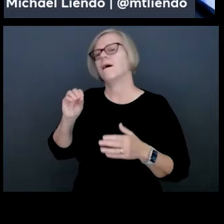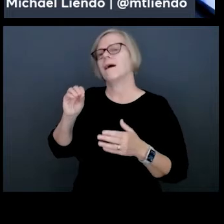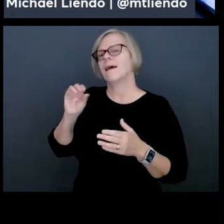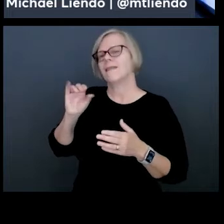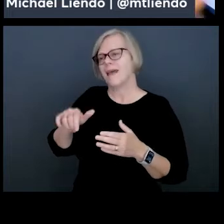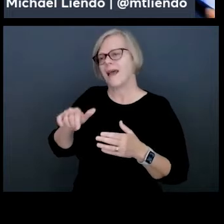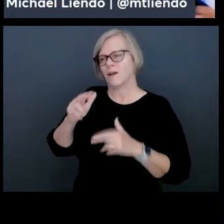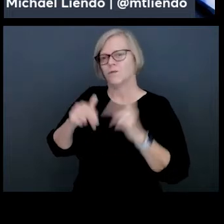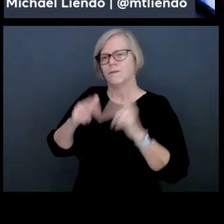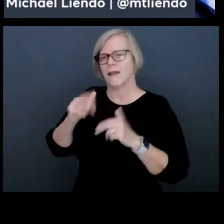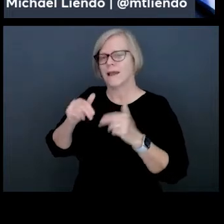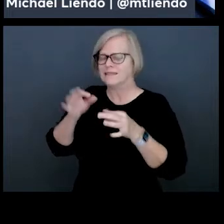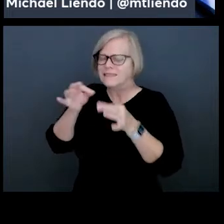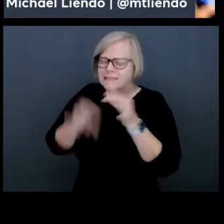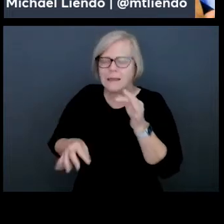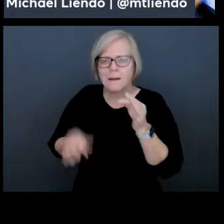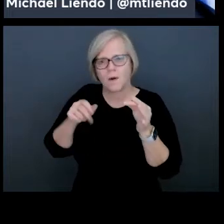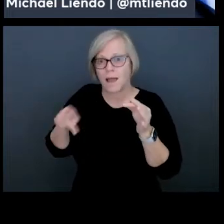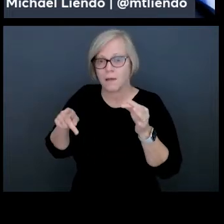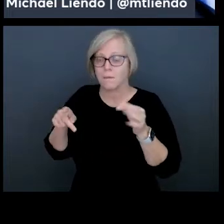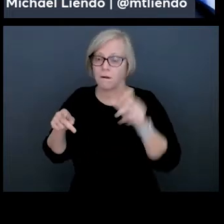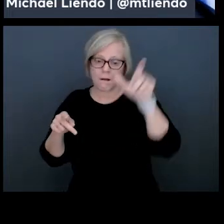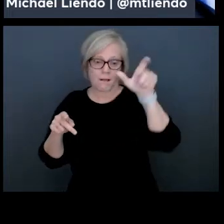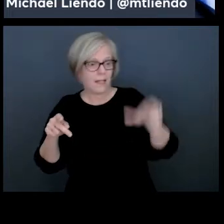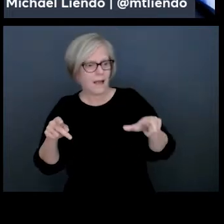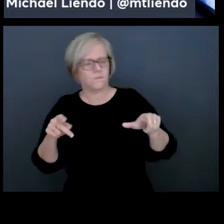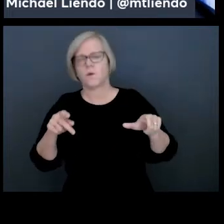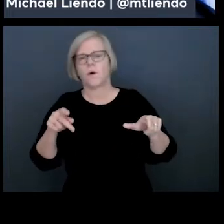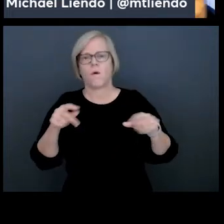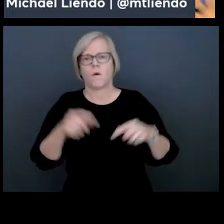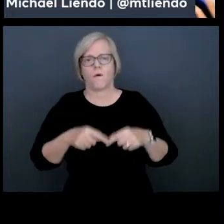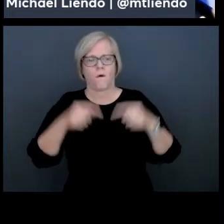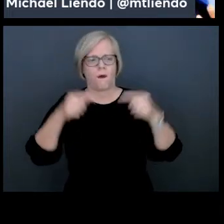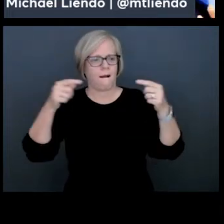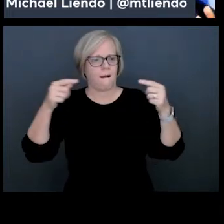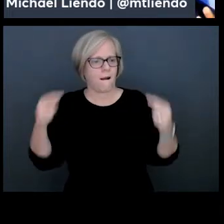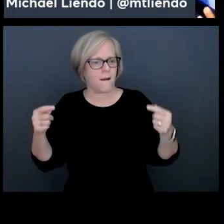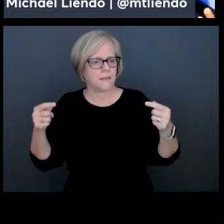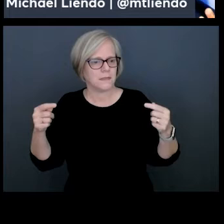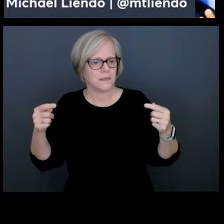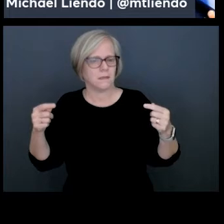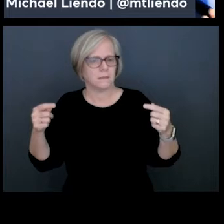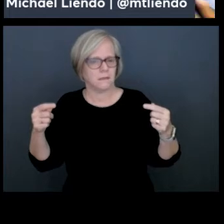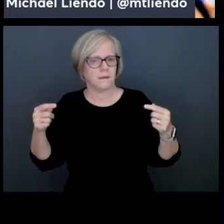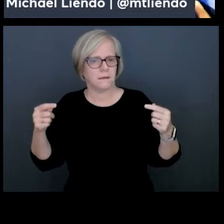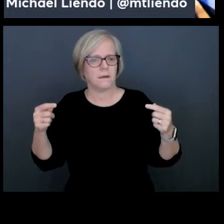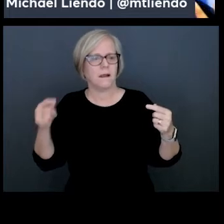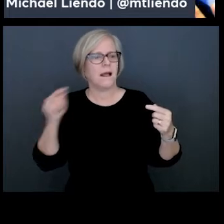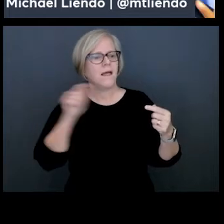On the left-hand side, it's quite the opposite. They may not be the most familiar with back end services,